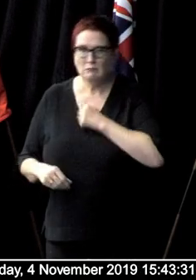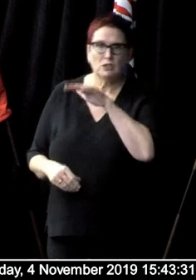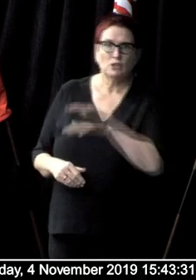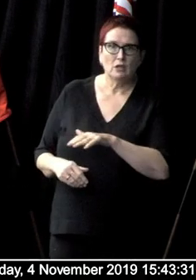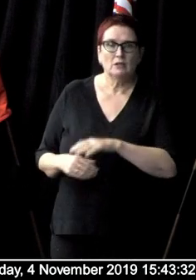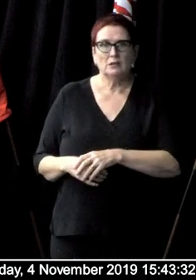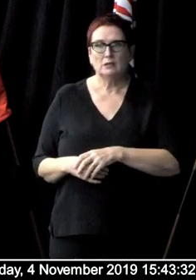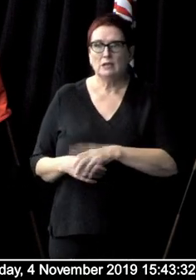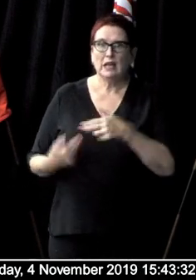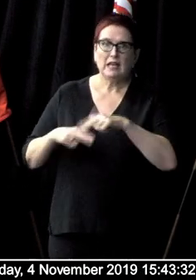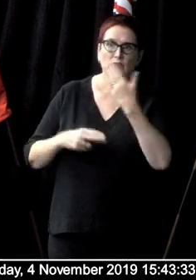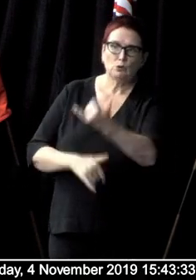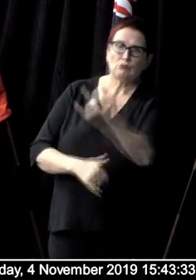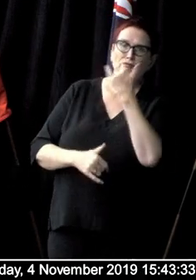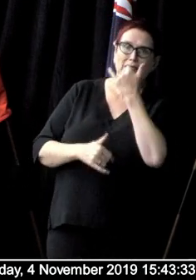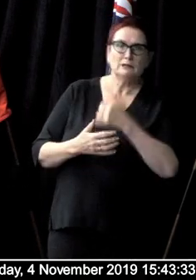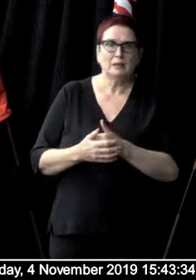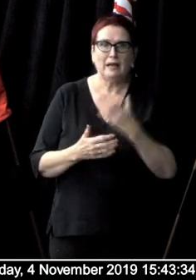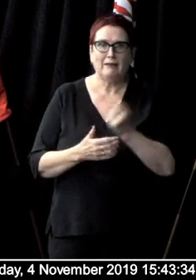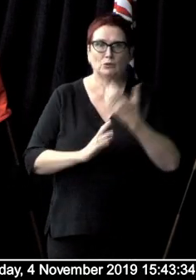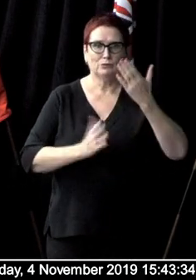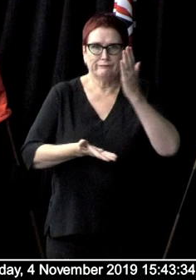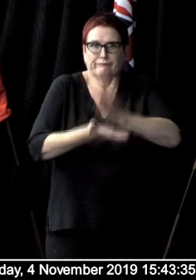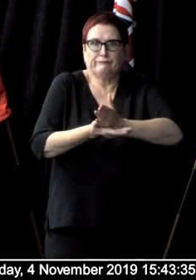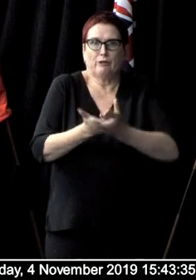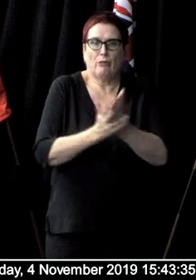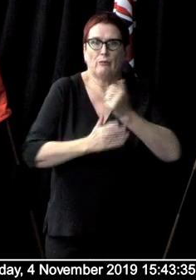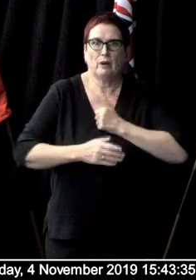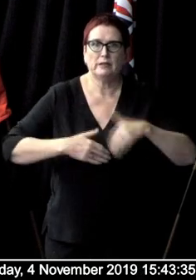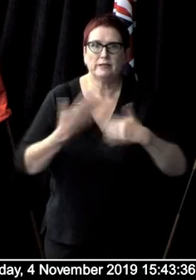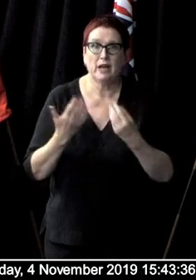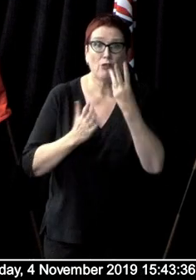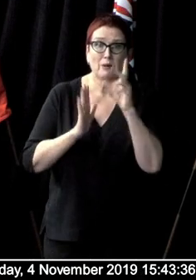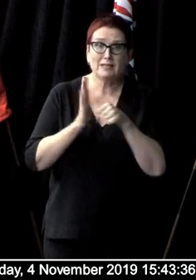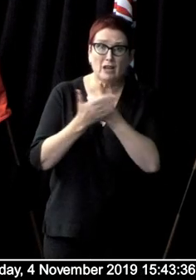child halfway – halfway through the school day three days a week and maintain my